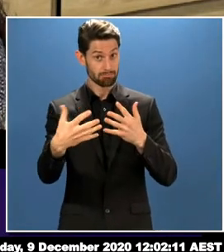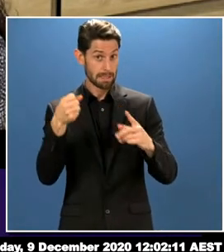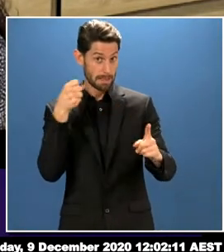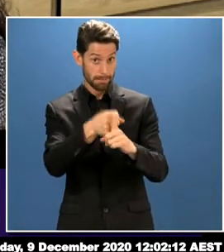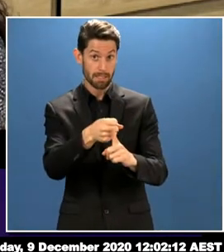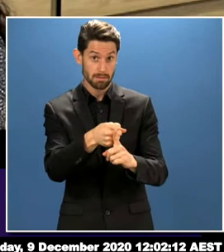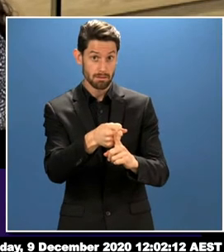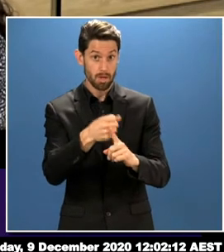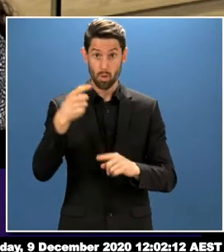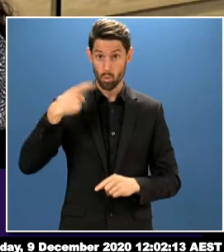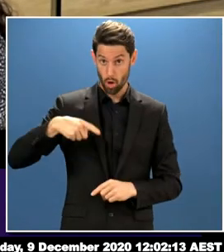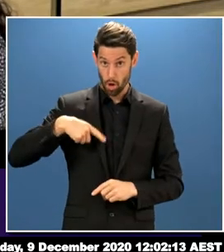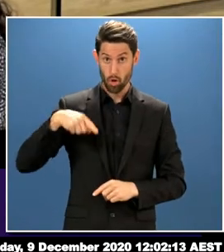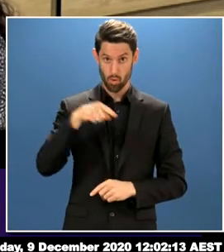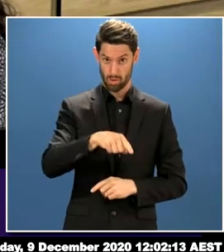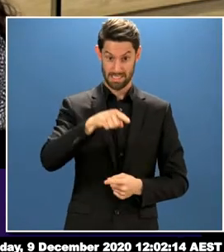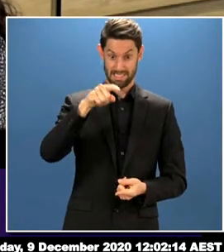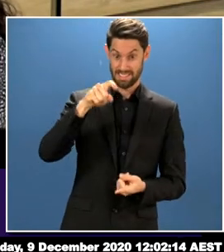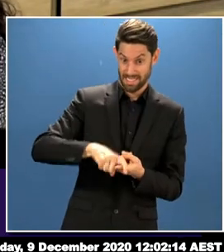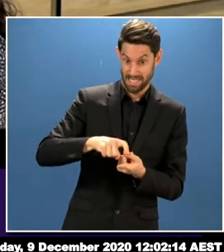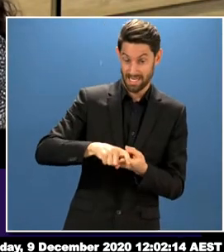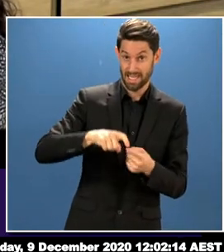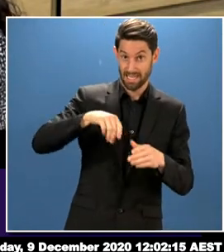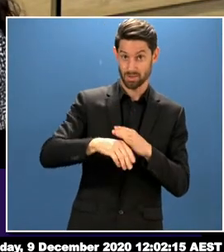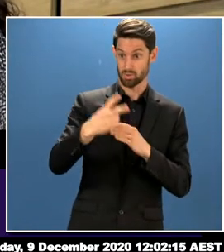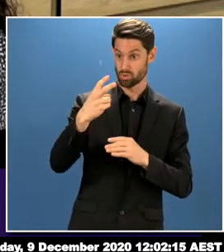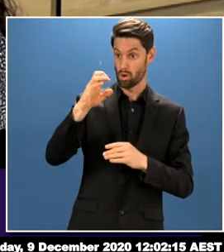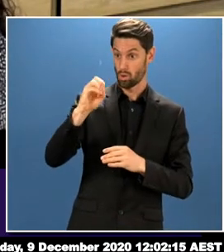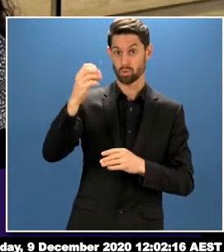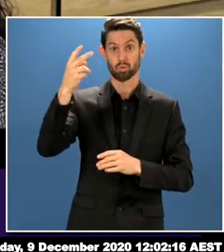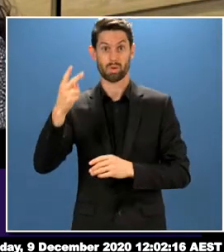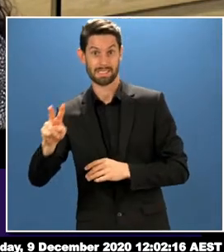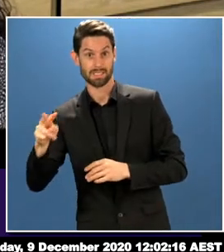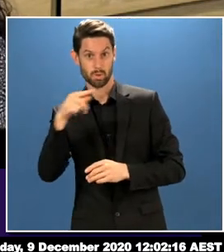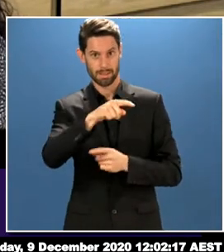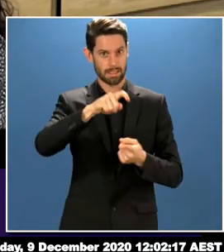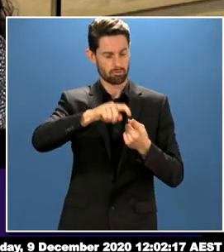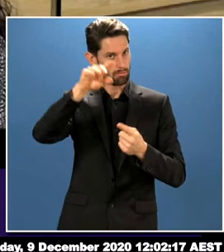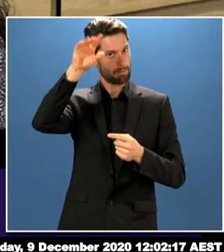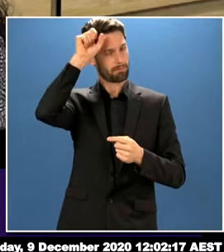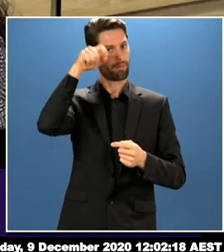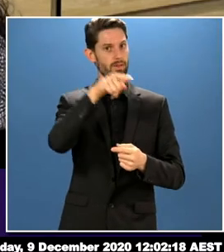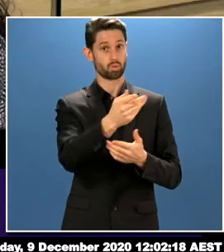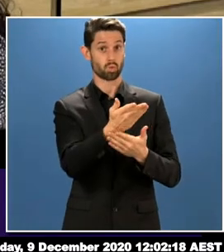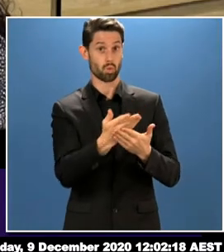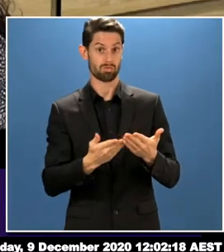on you because you now still in 2020. Would you agree with that?